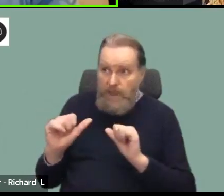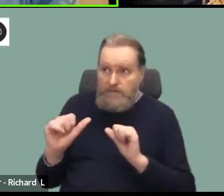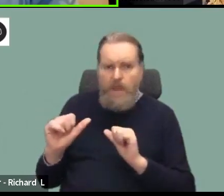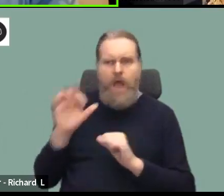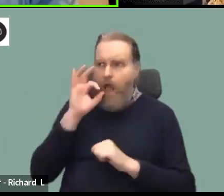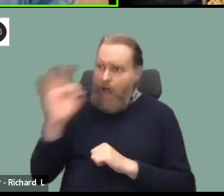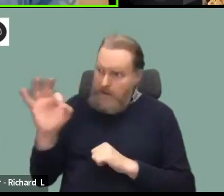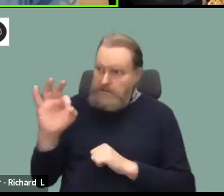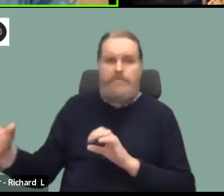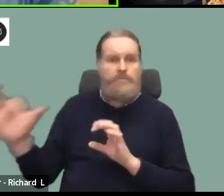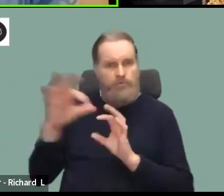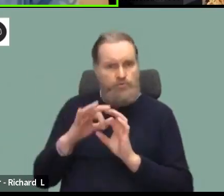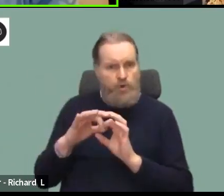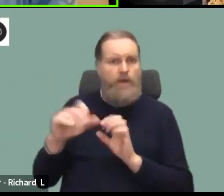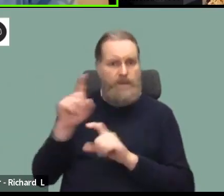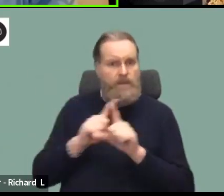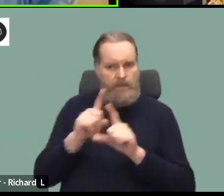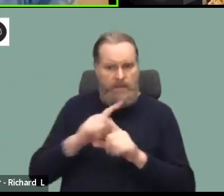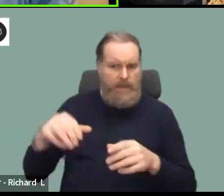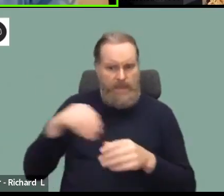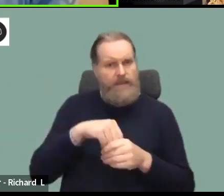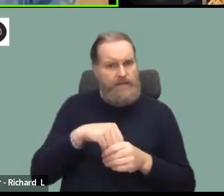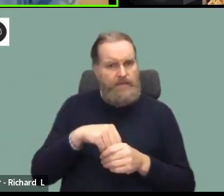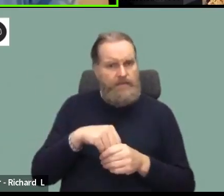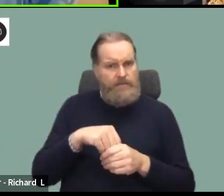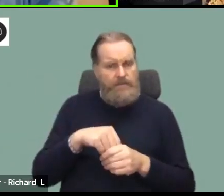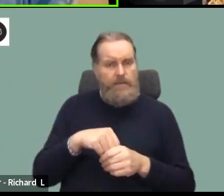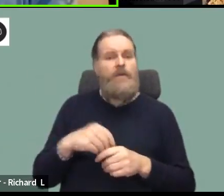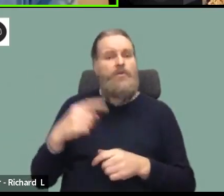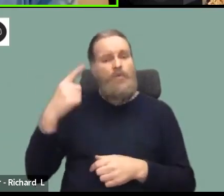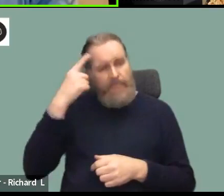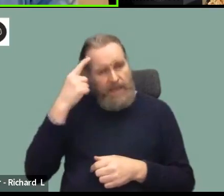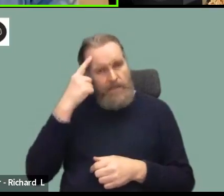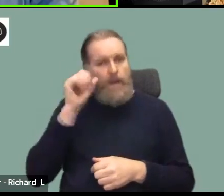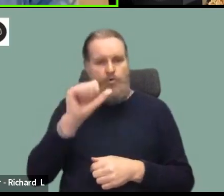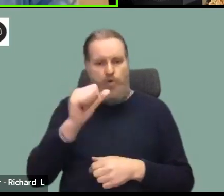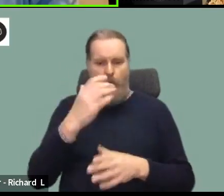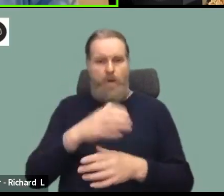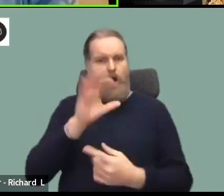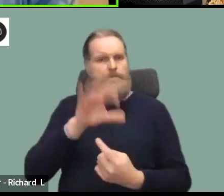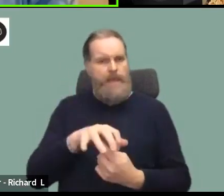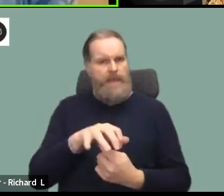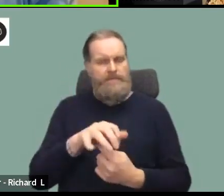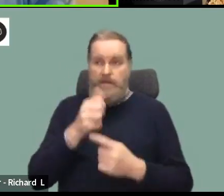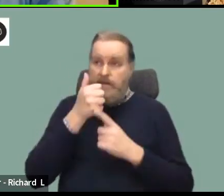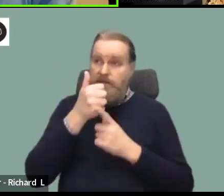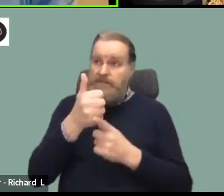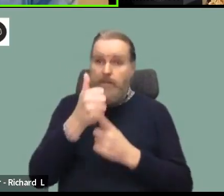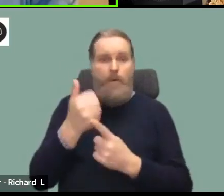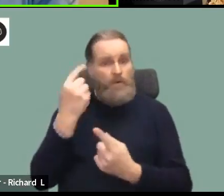jenny. And if when the announcements come up And if when the announcements come up in your branch at the first thing you can think about is solidarity messages attack is solidarity messages,